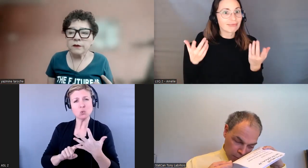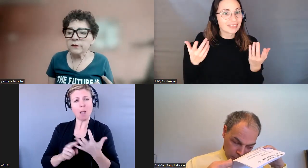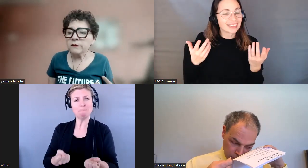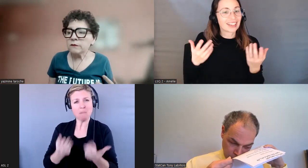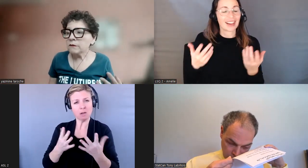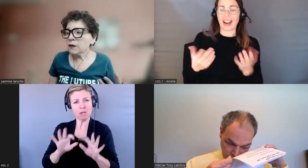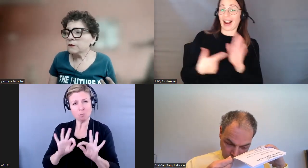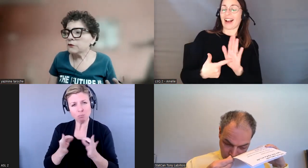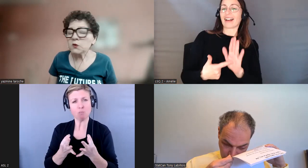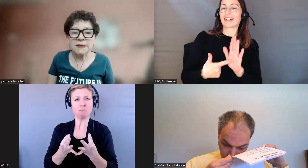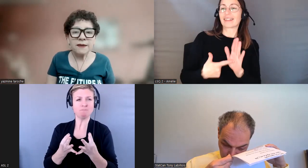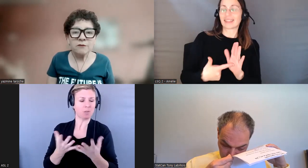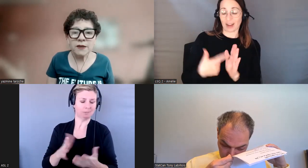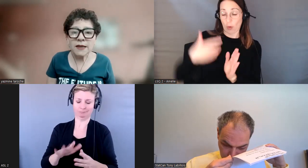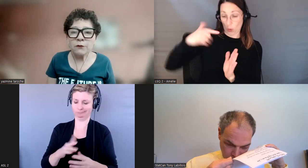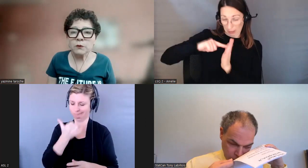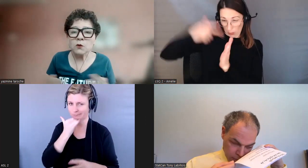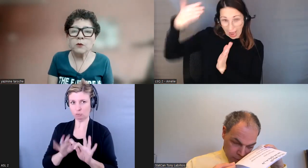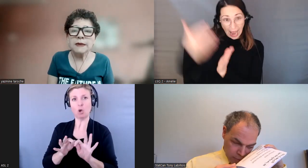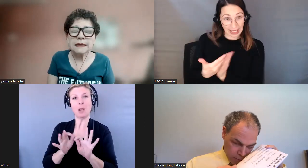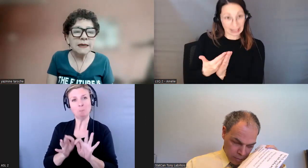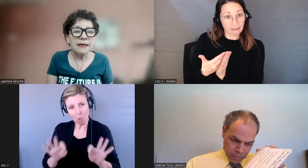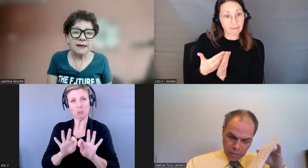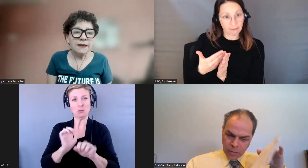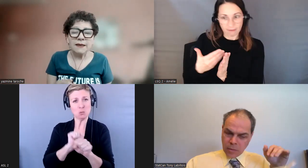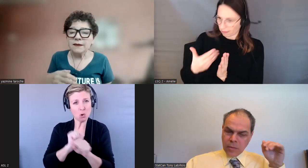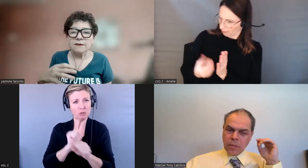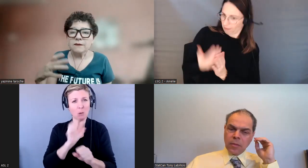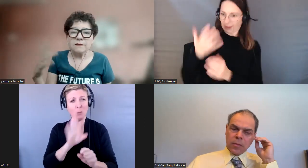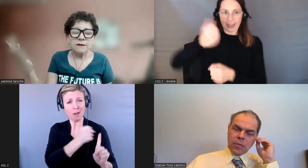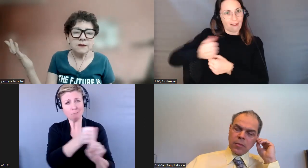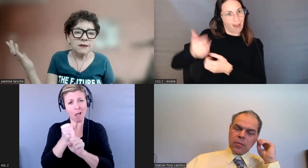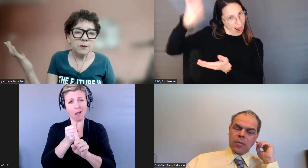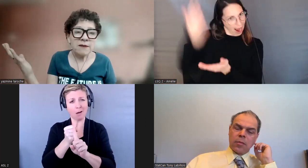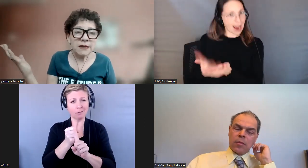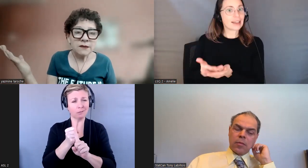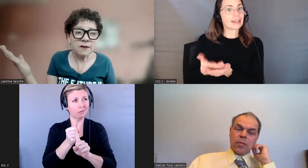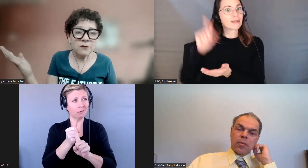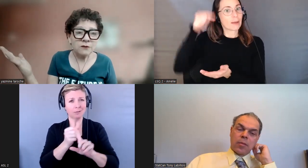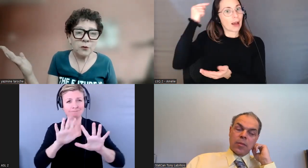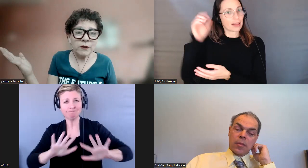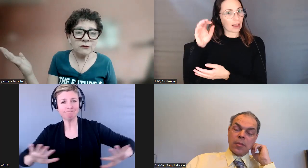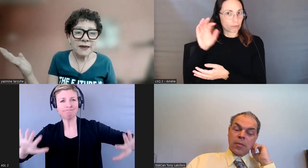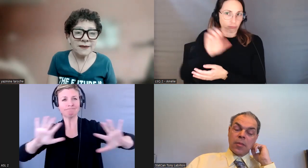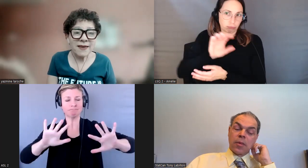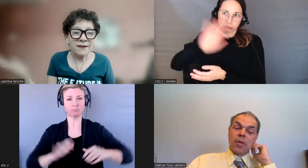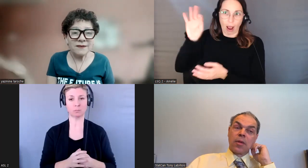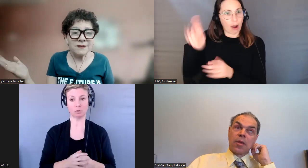me because when um when I arrived at the um as a public servant it wasn't with the intention